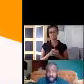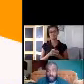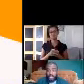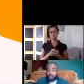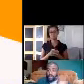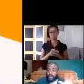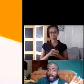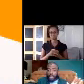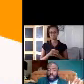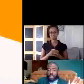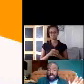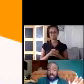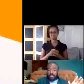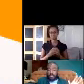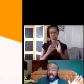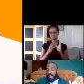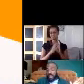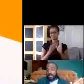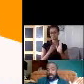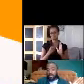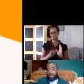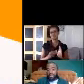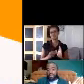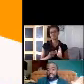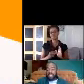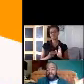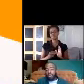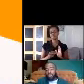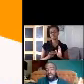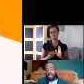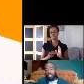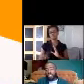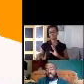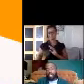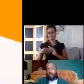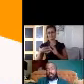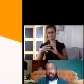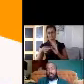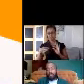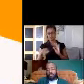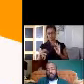So that's really, so that is that is sort of is the typical change when we refer to